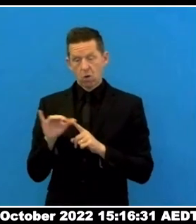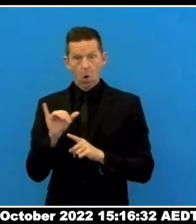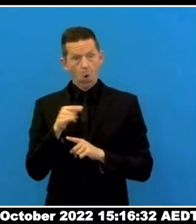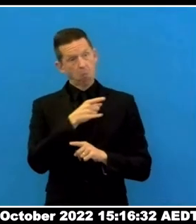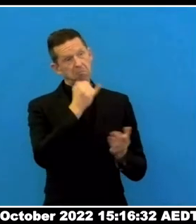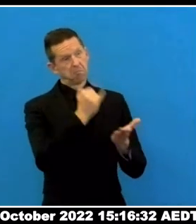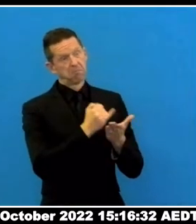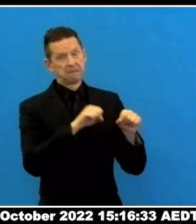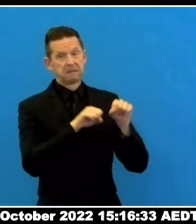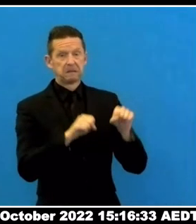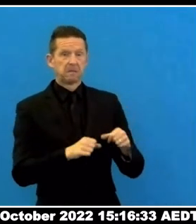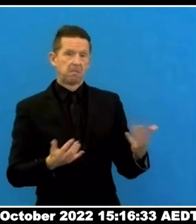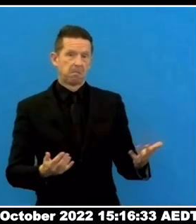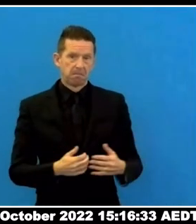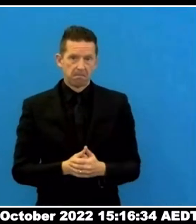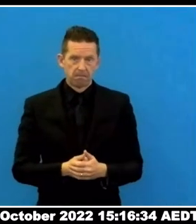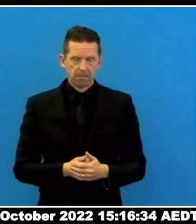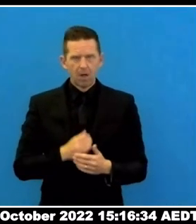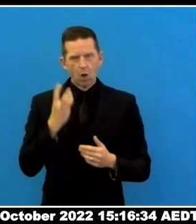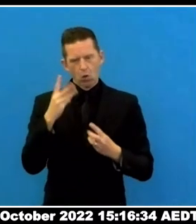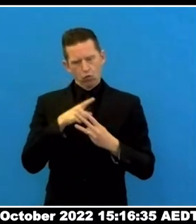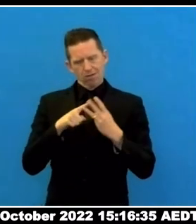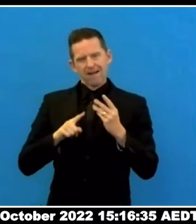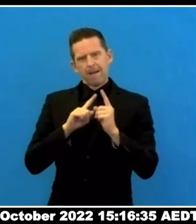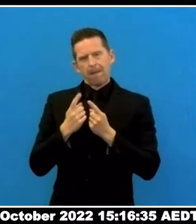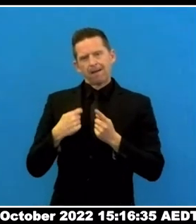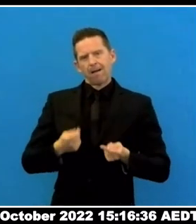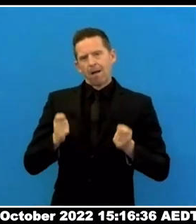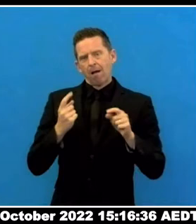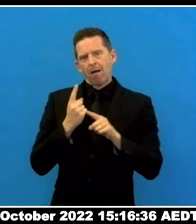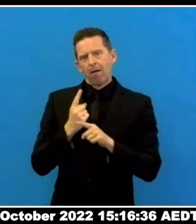This the three things I mentioned is like not scenarios,